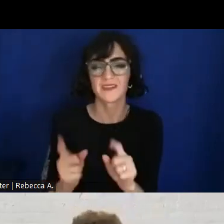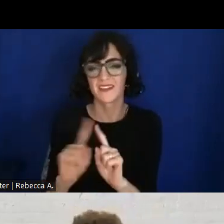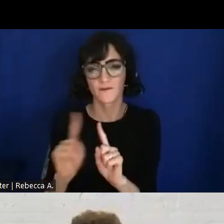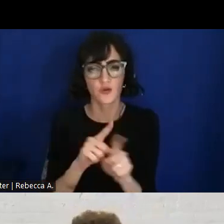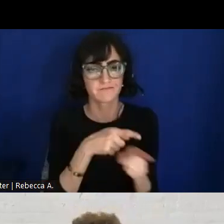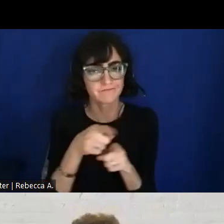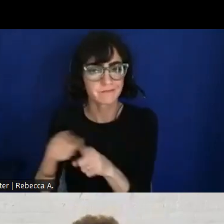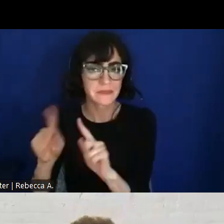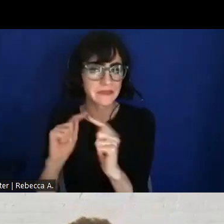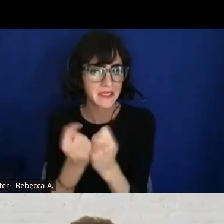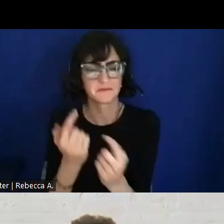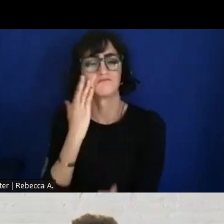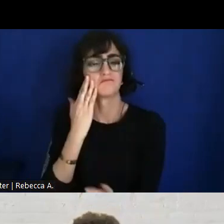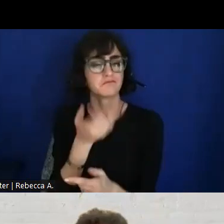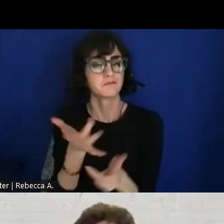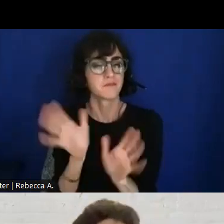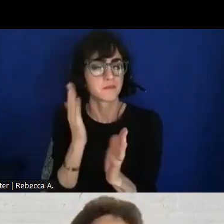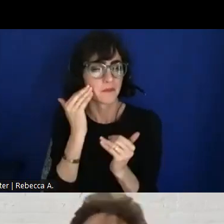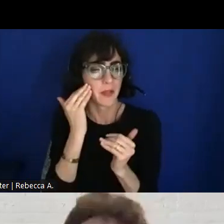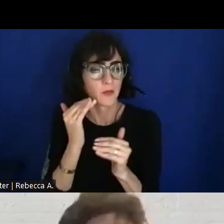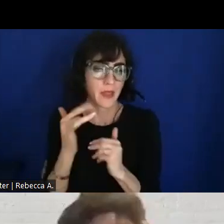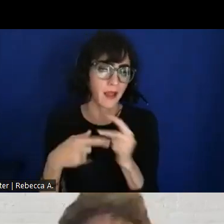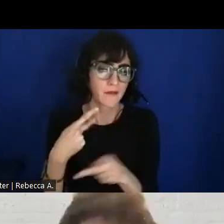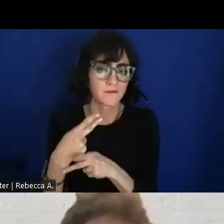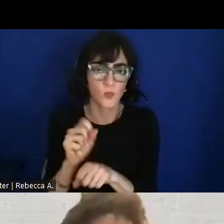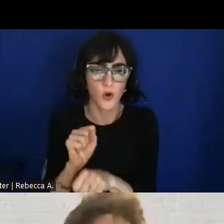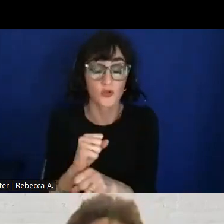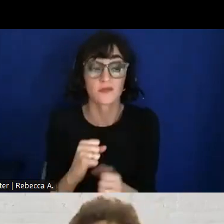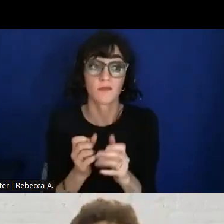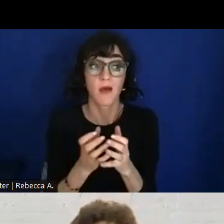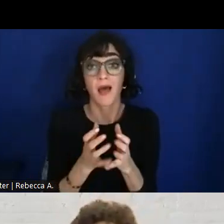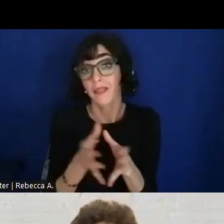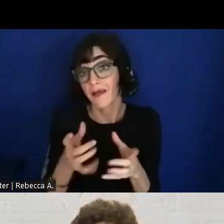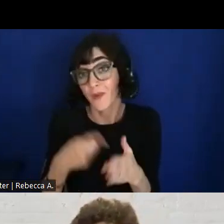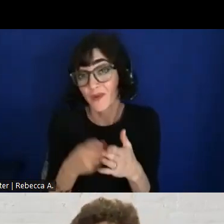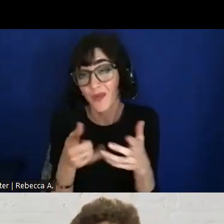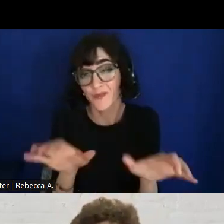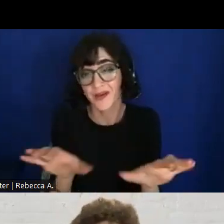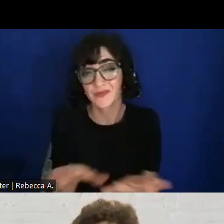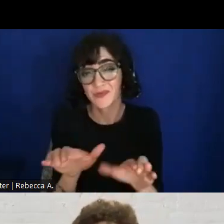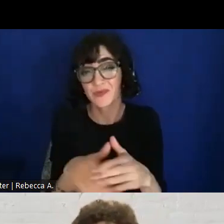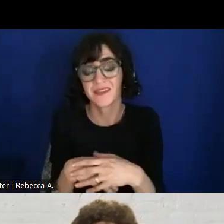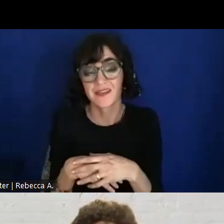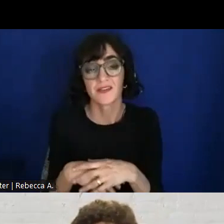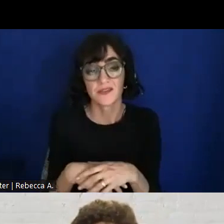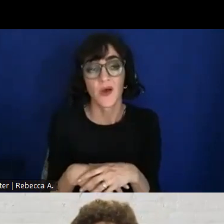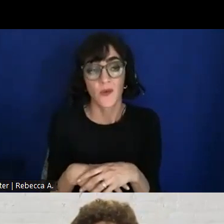so um a lot of what you're doing already um will translate and so what that might look